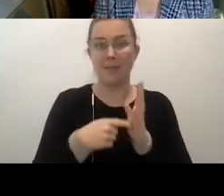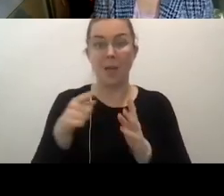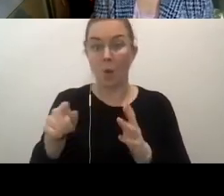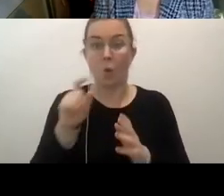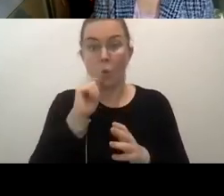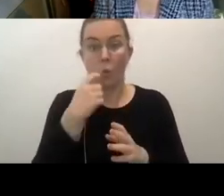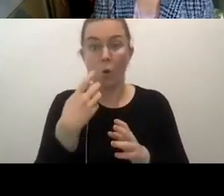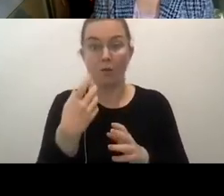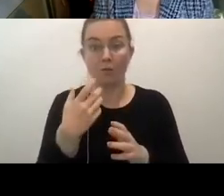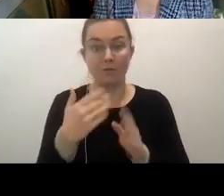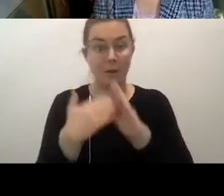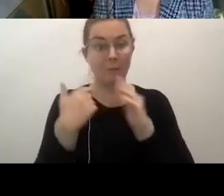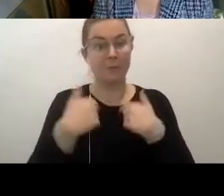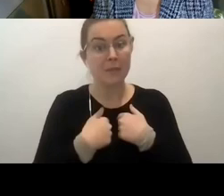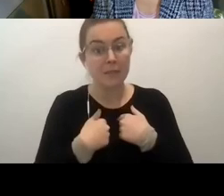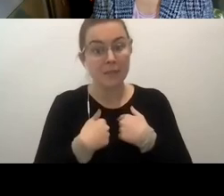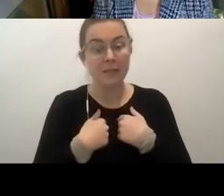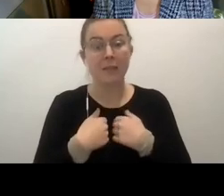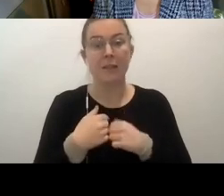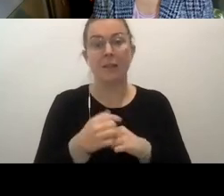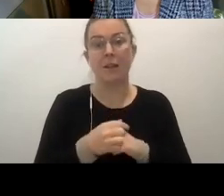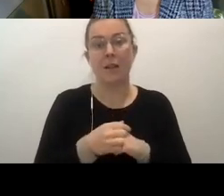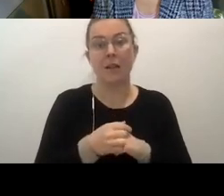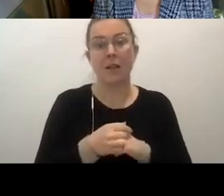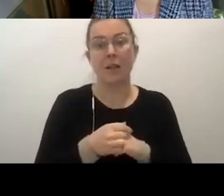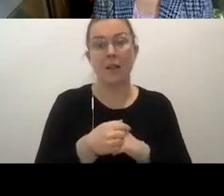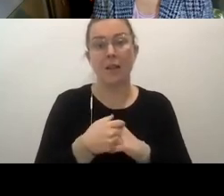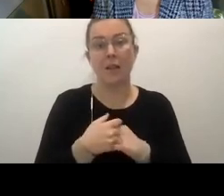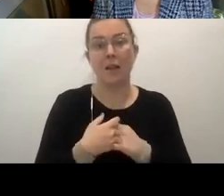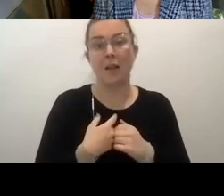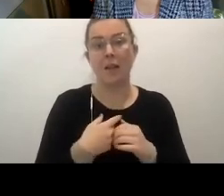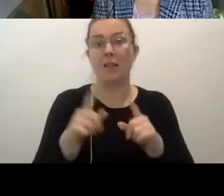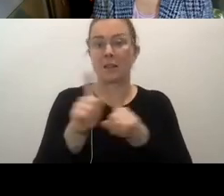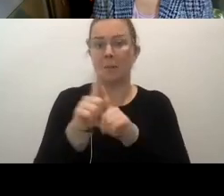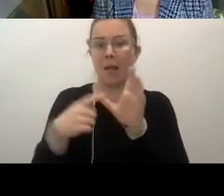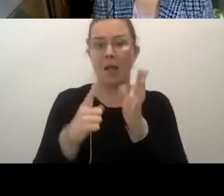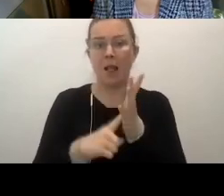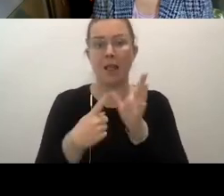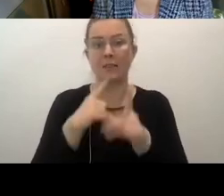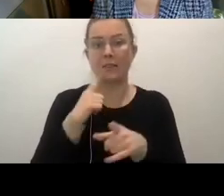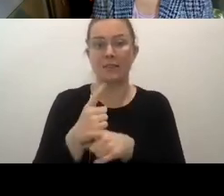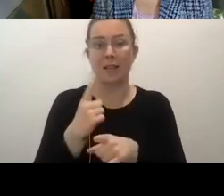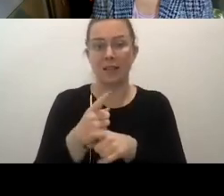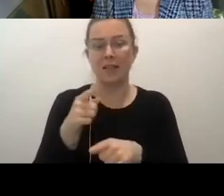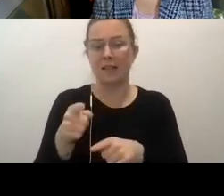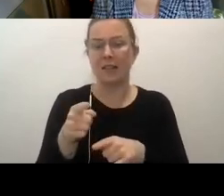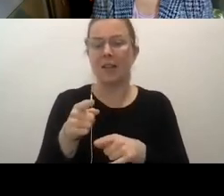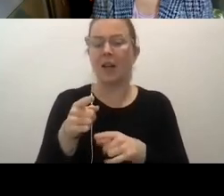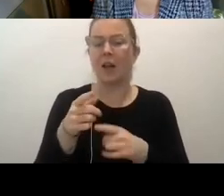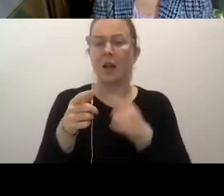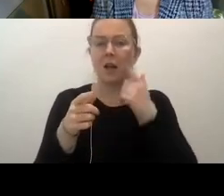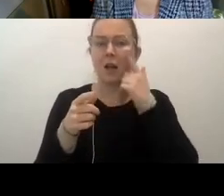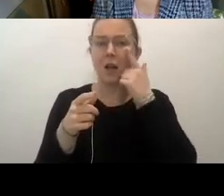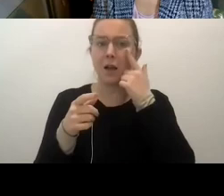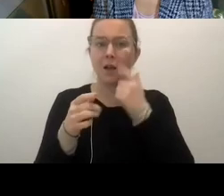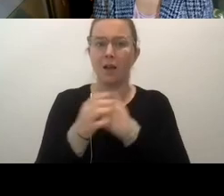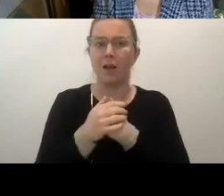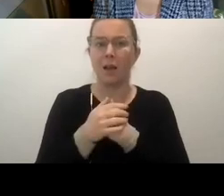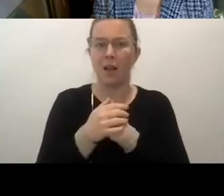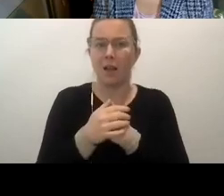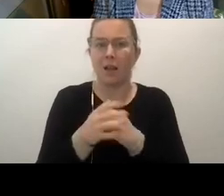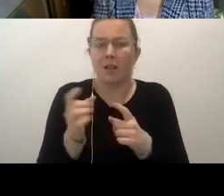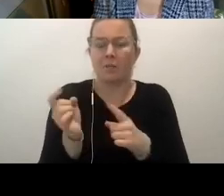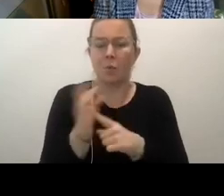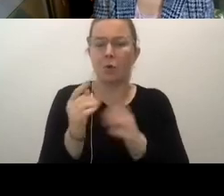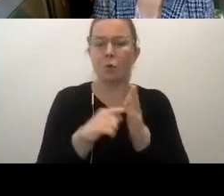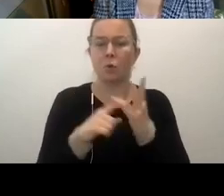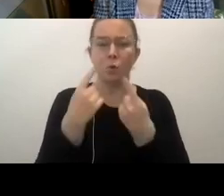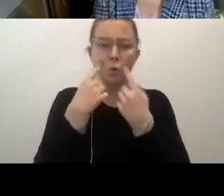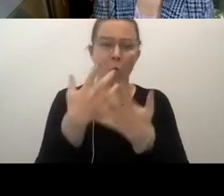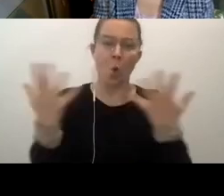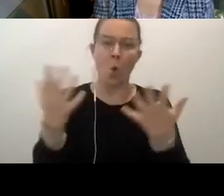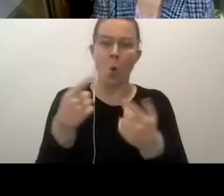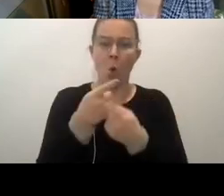And it also would have, as Ala said, it's about showing that other people will, I guess,